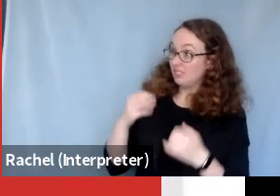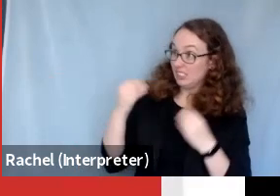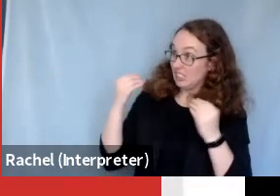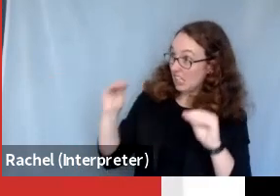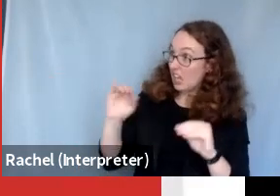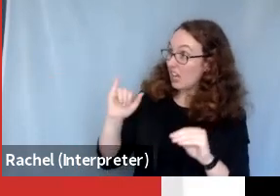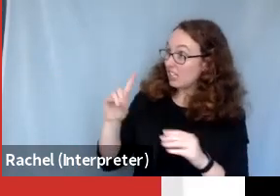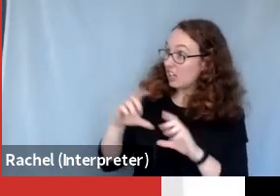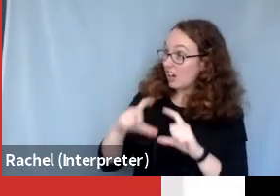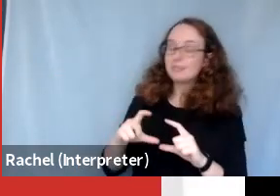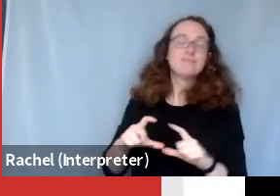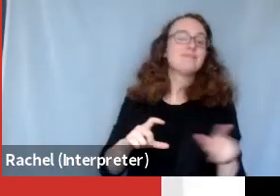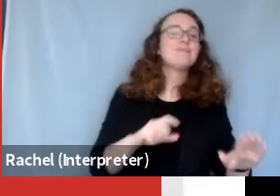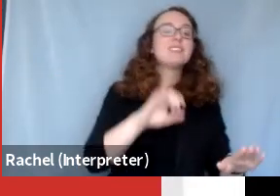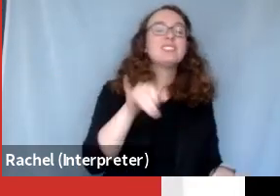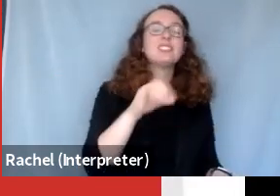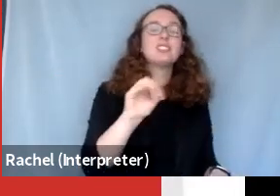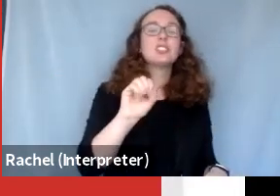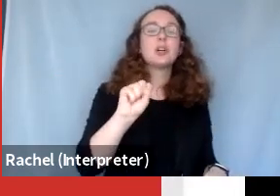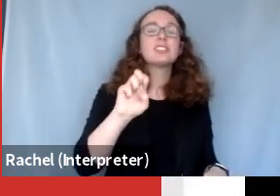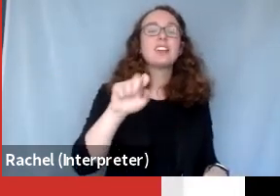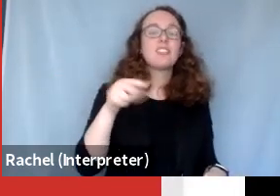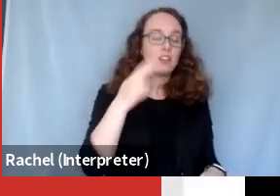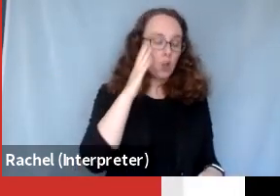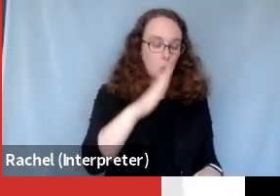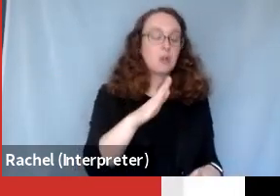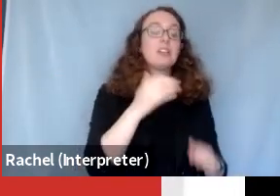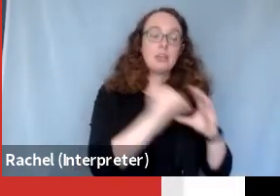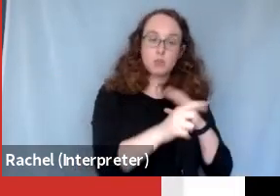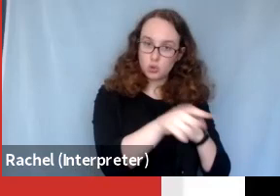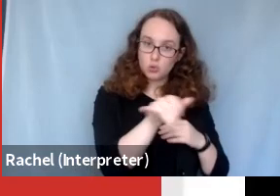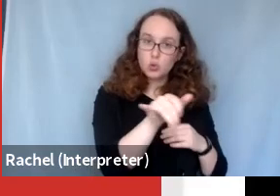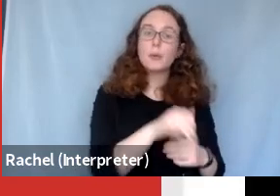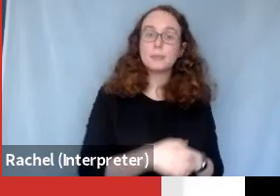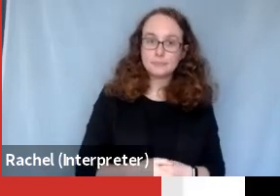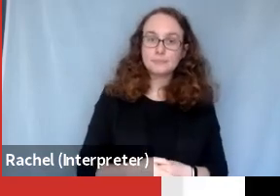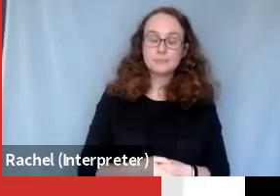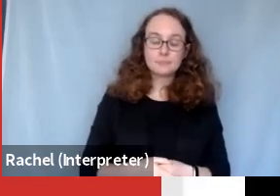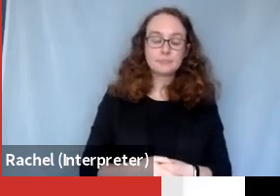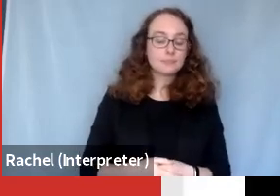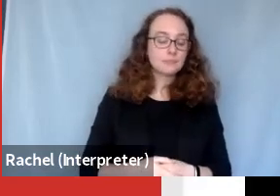I'll add you to my email as well so go ahead and send me a message